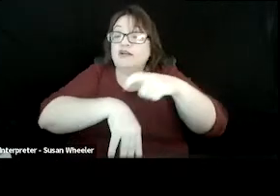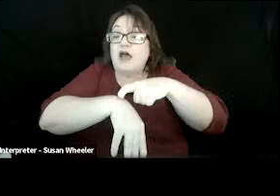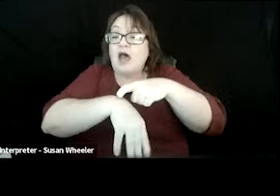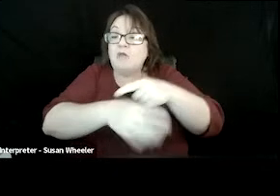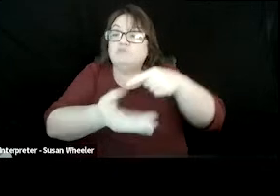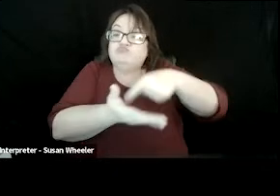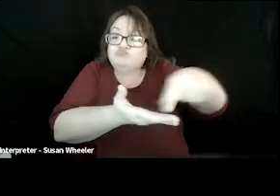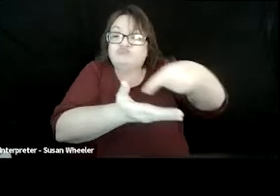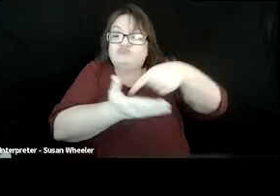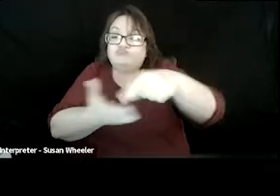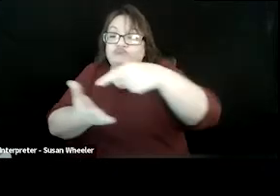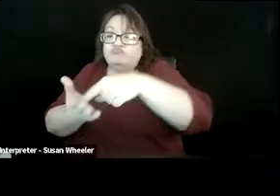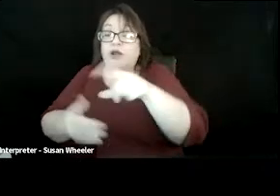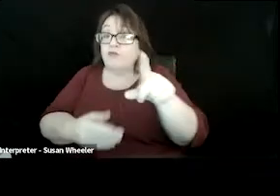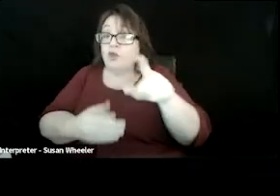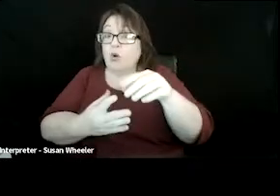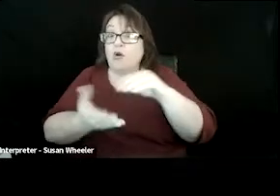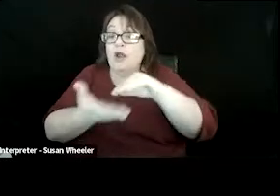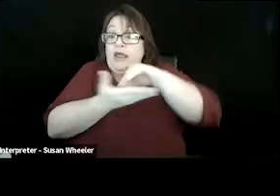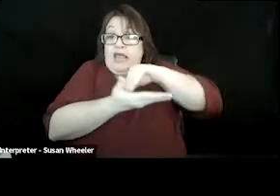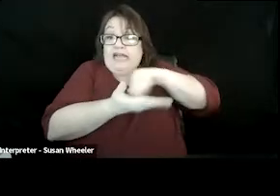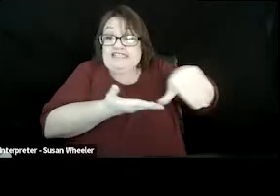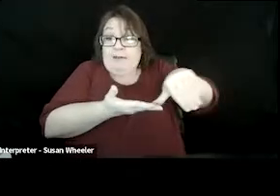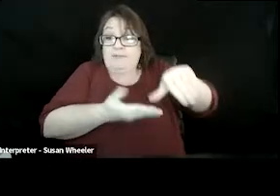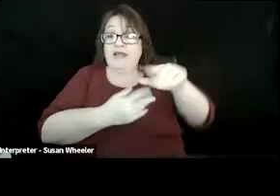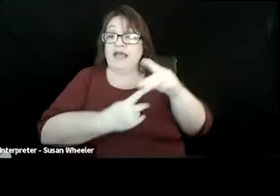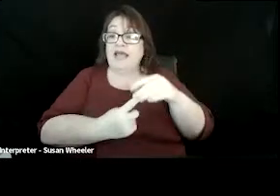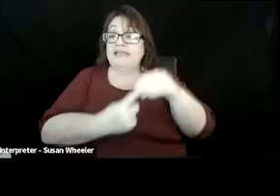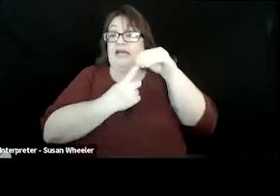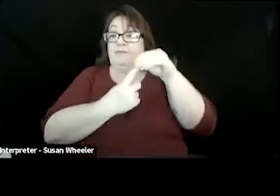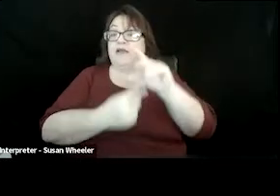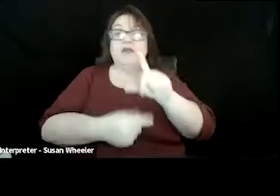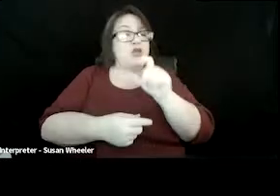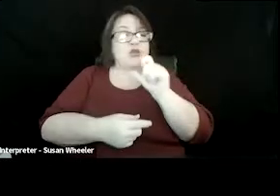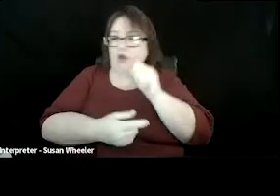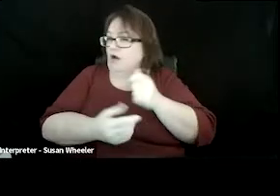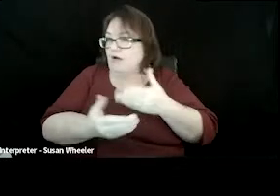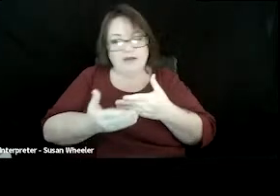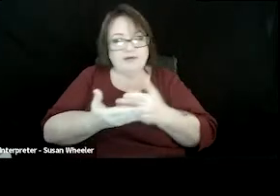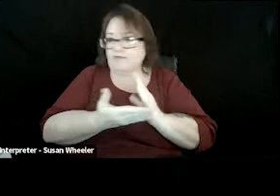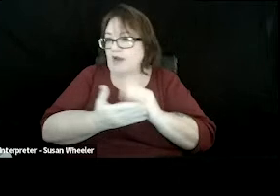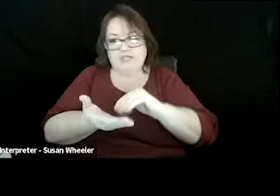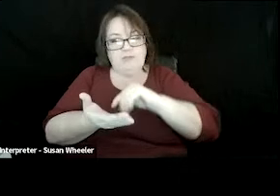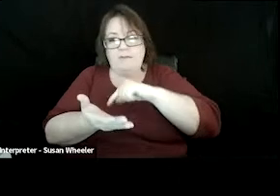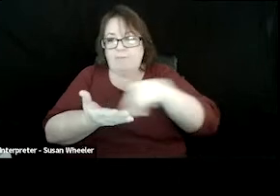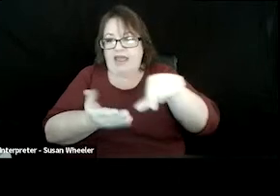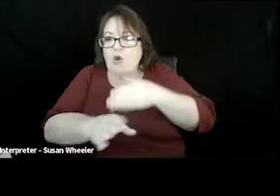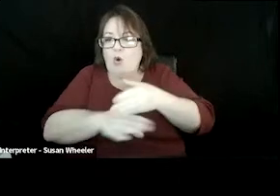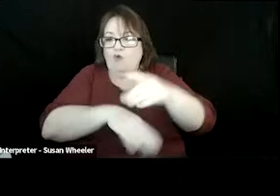If you're exempt, you're not entitled to be paid overtime. If you're non-exempt, you are,